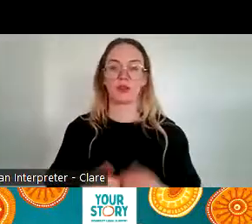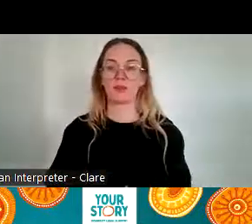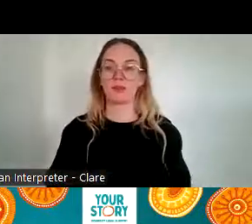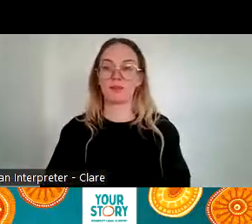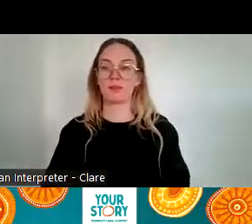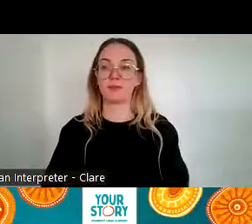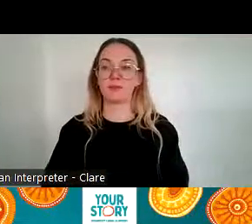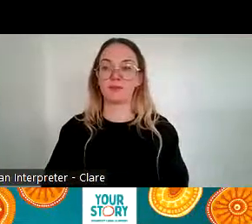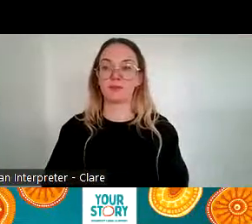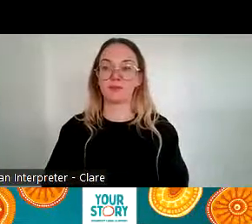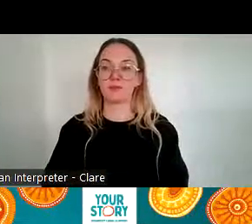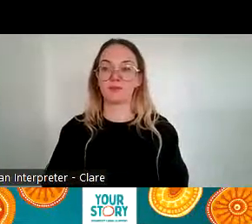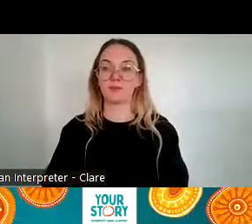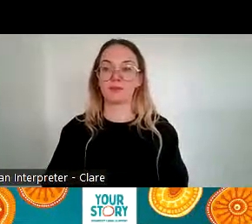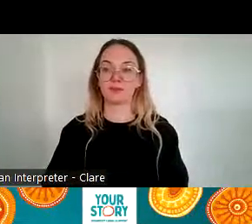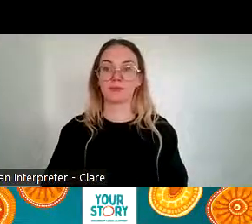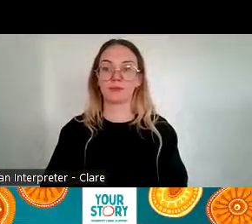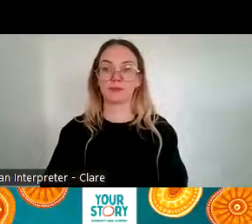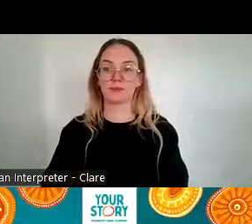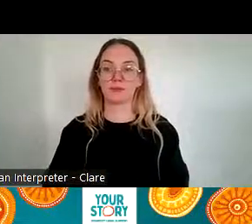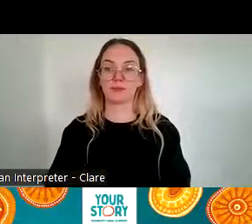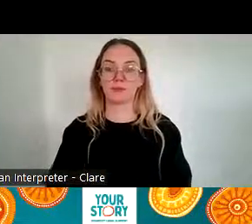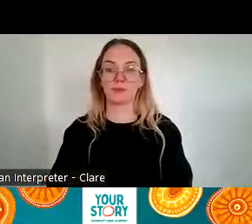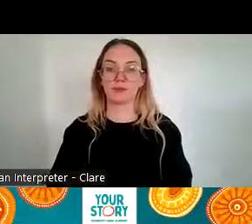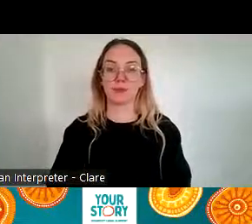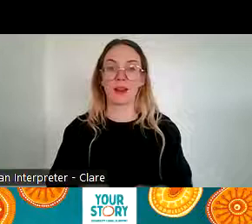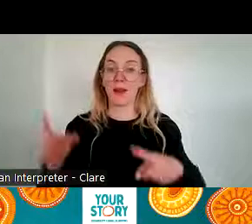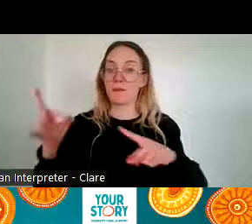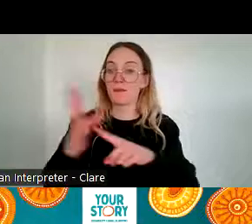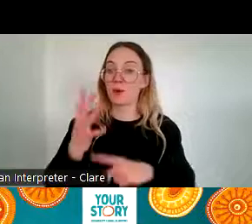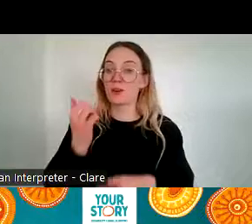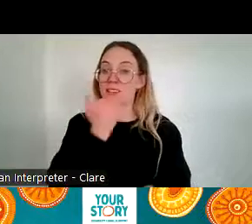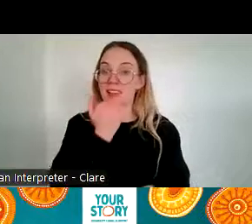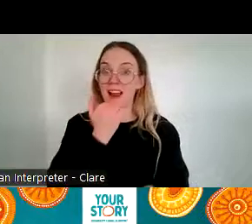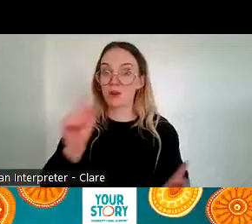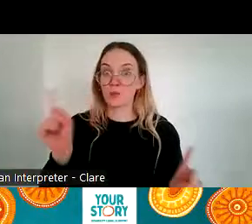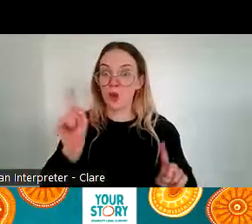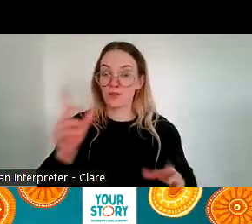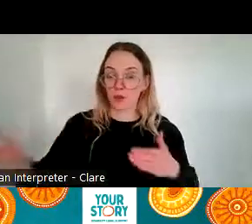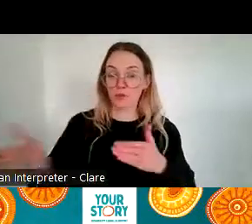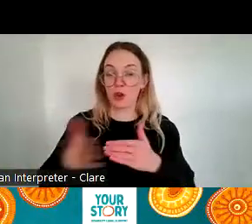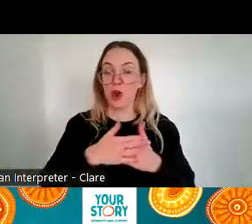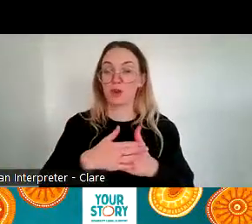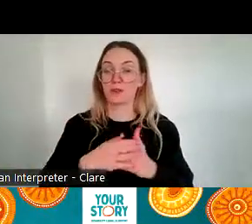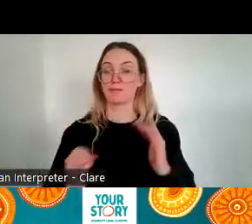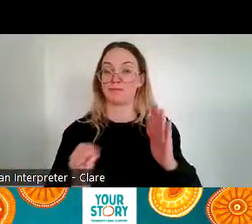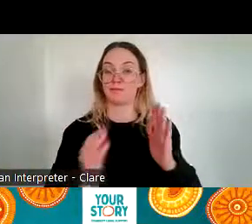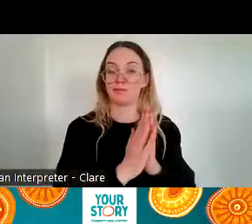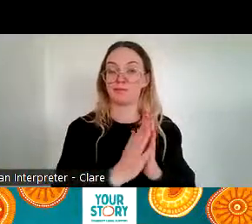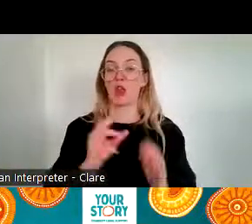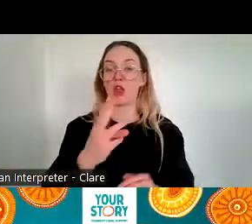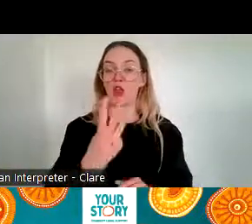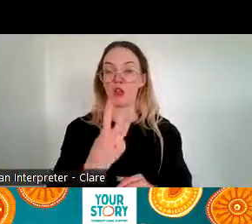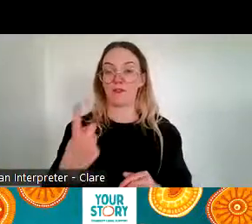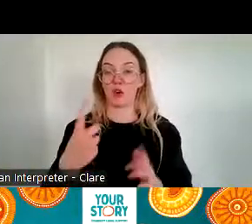important date to remember, the closing date for submissions is 31 December